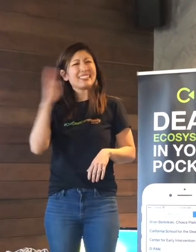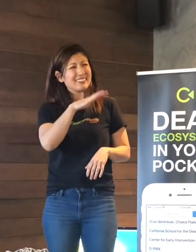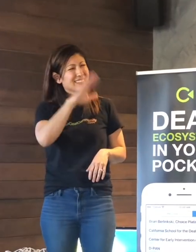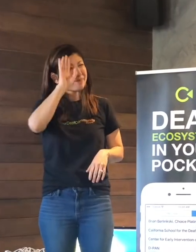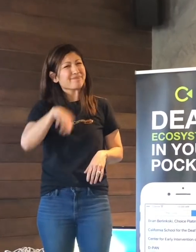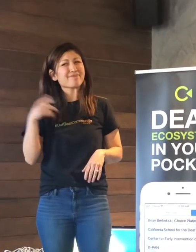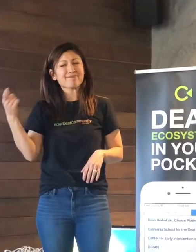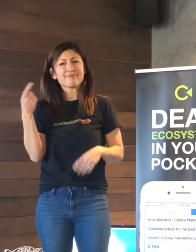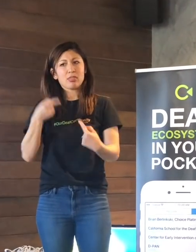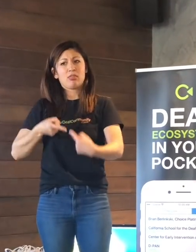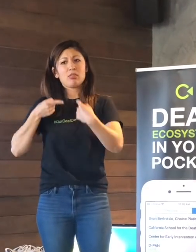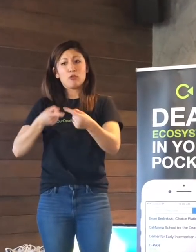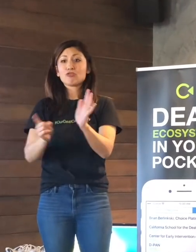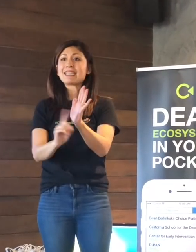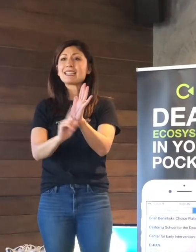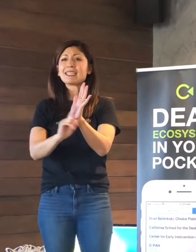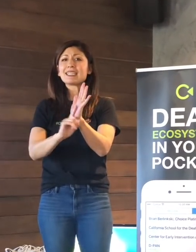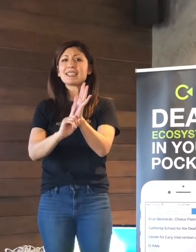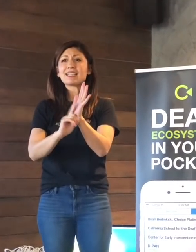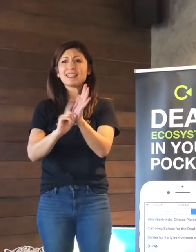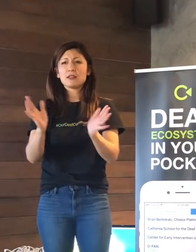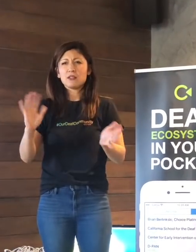They told us that they were struggling with their ringing solution.